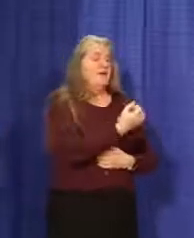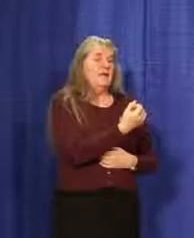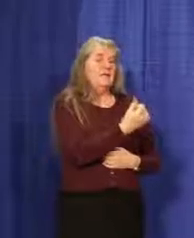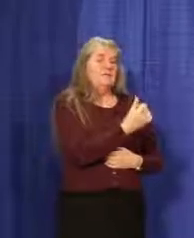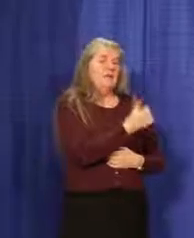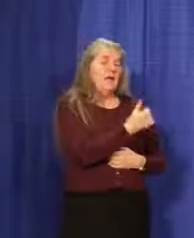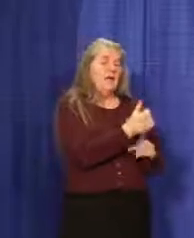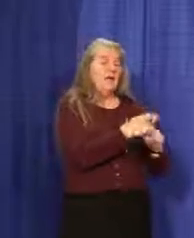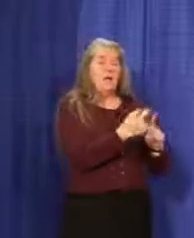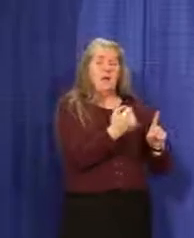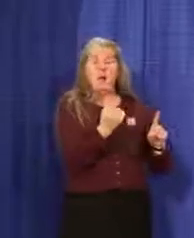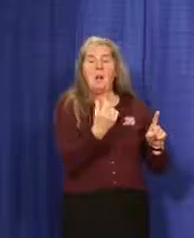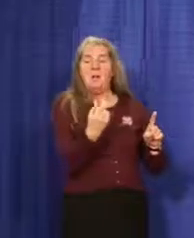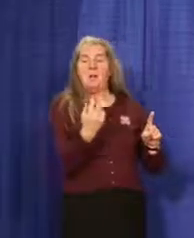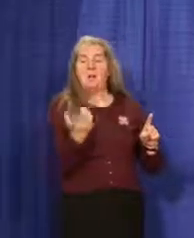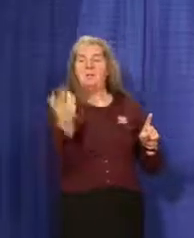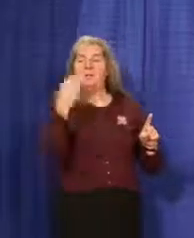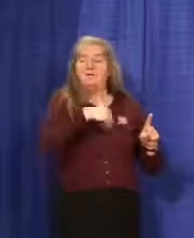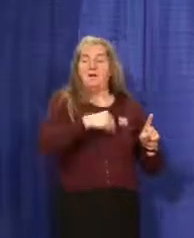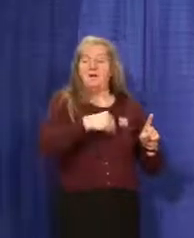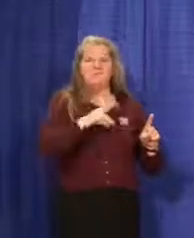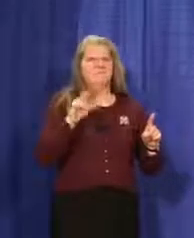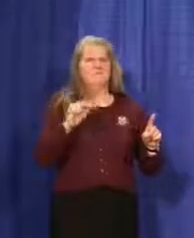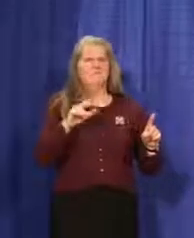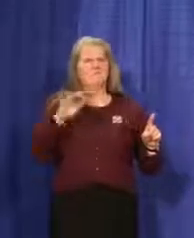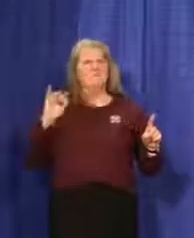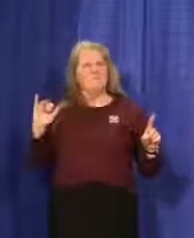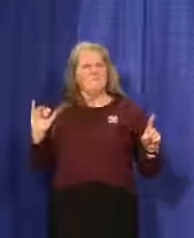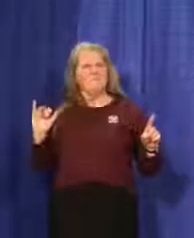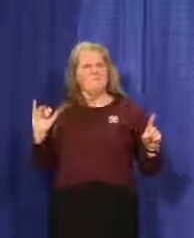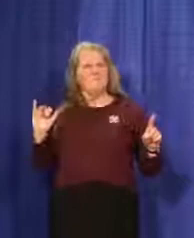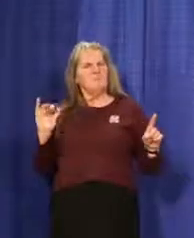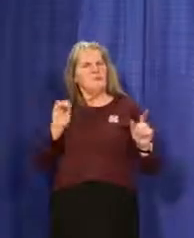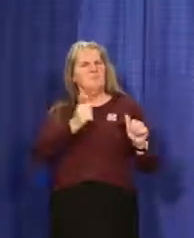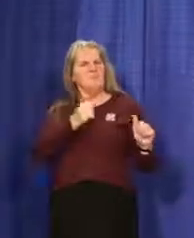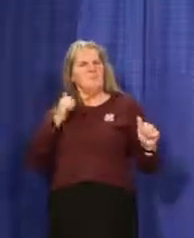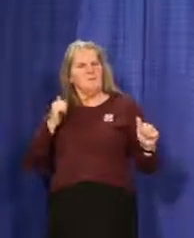12th person to attend. Make sure you're extra careful